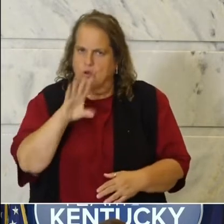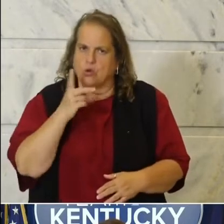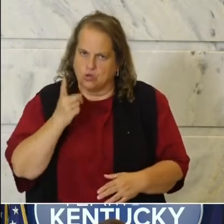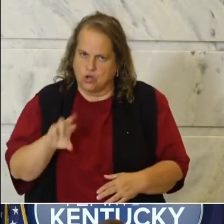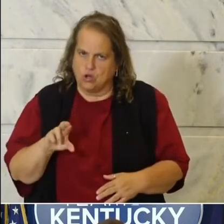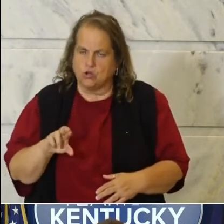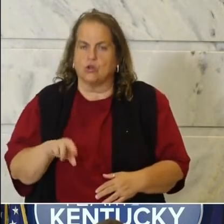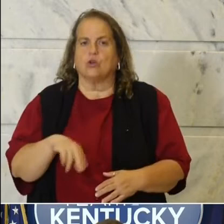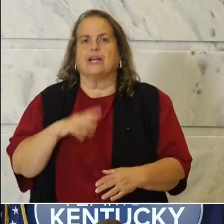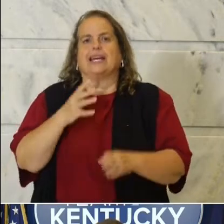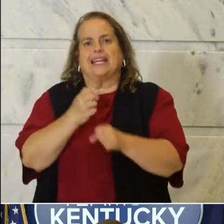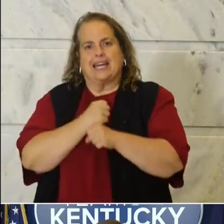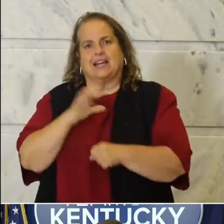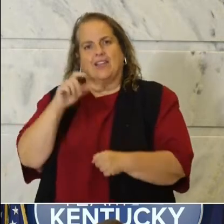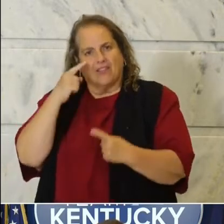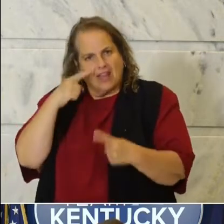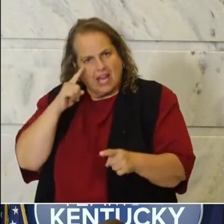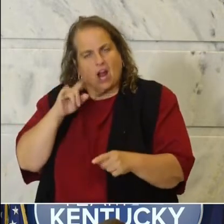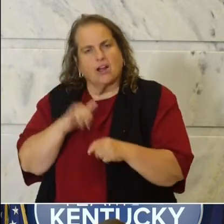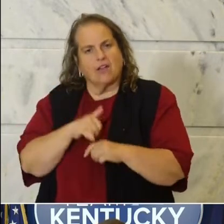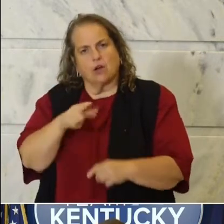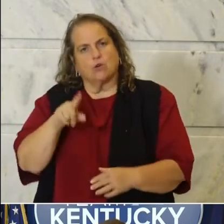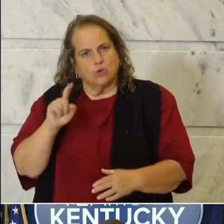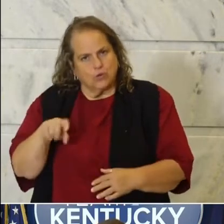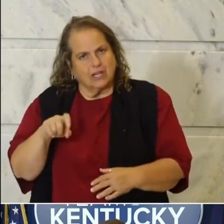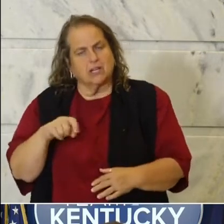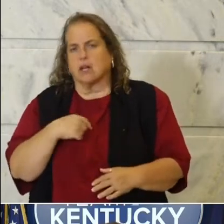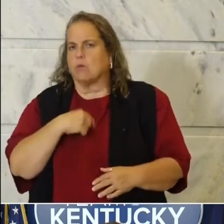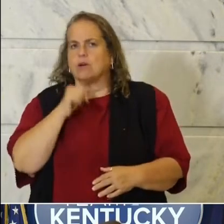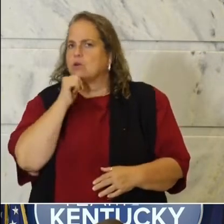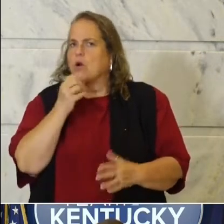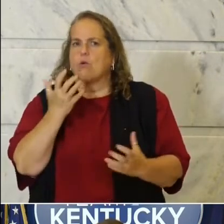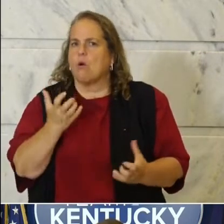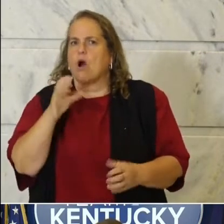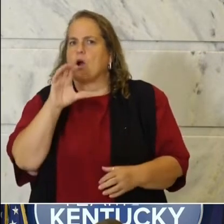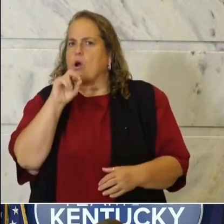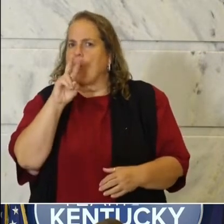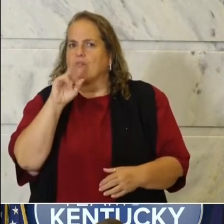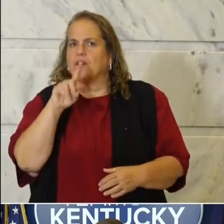that you get the care that you need. We don't want cove it to result in losing